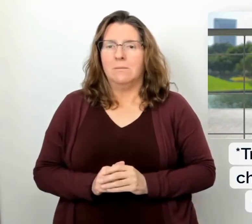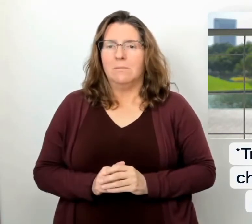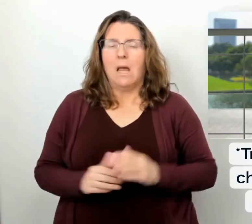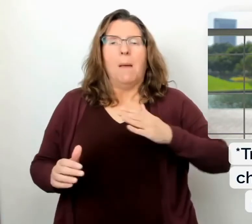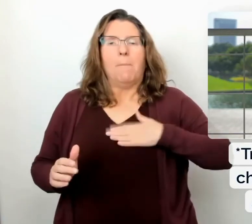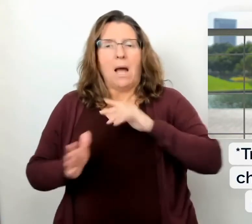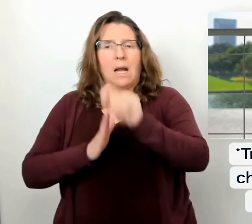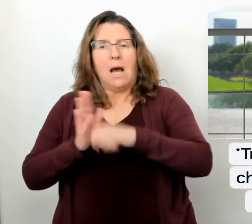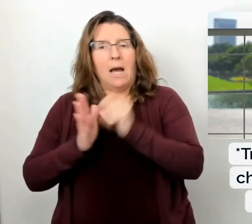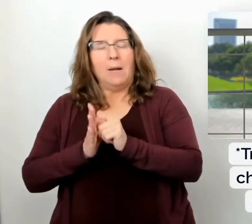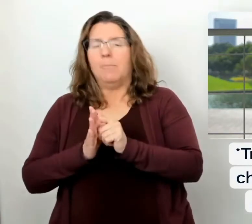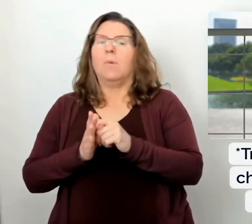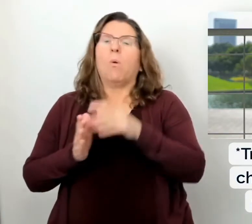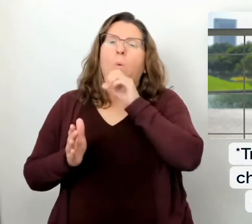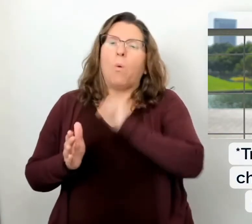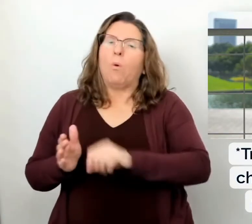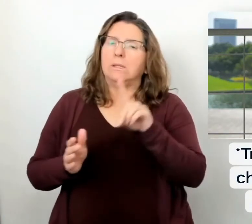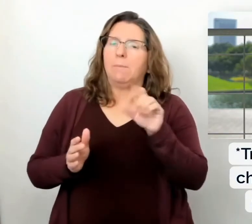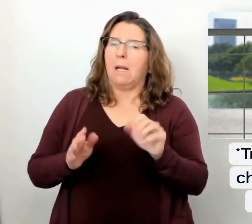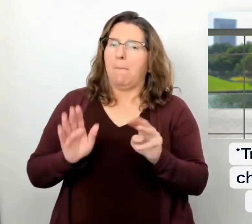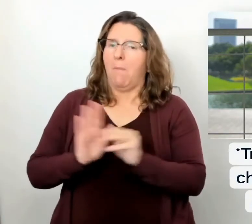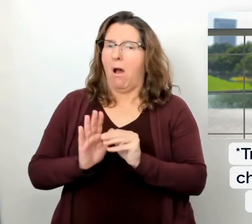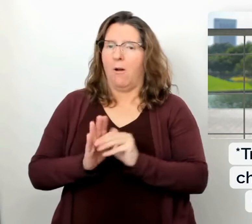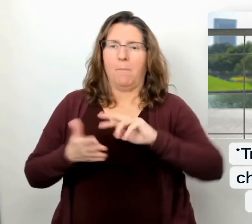Well I was taught under the weight of the old disability model.